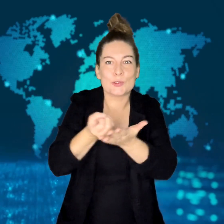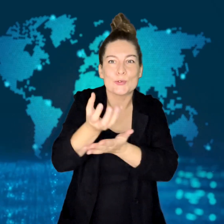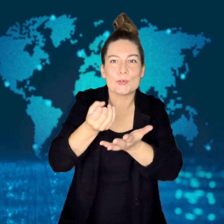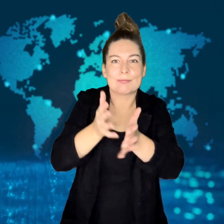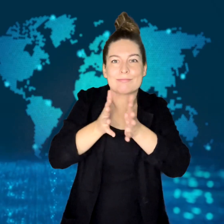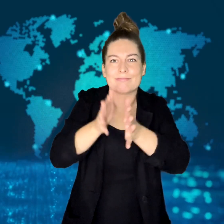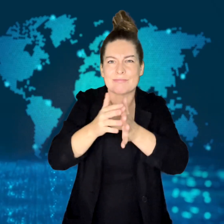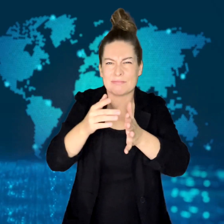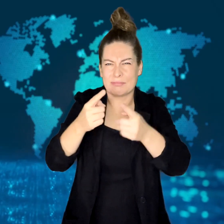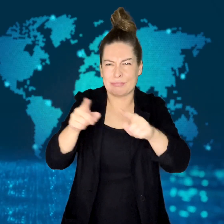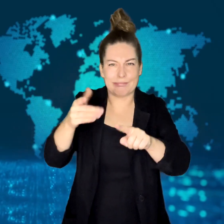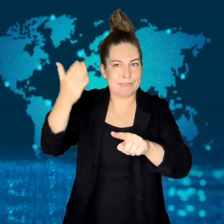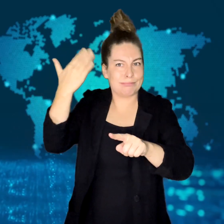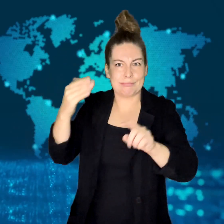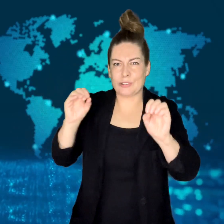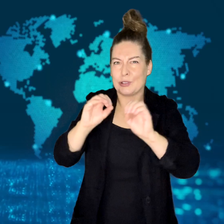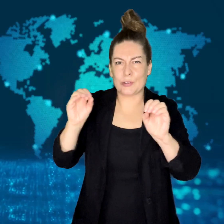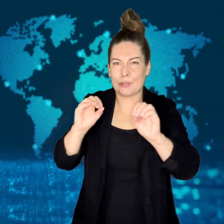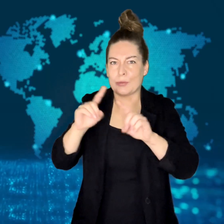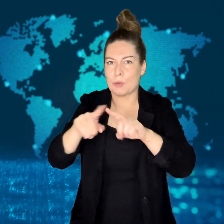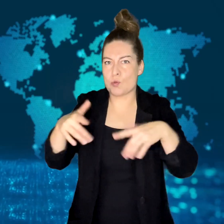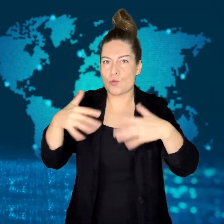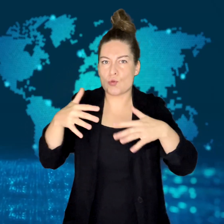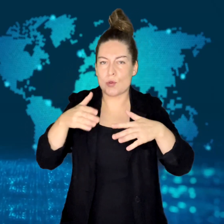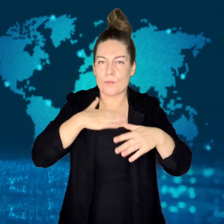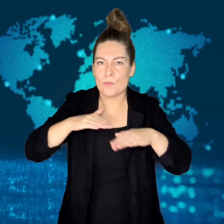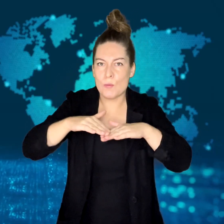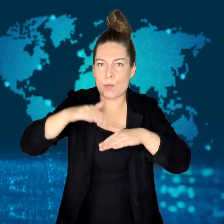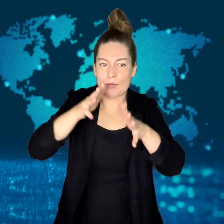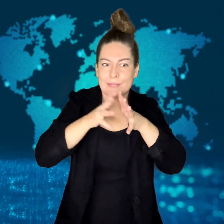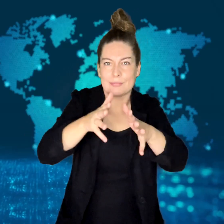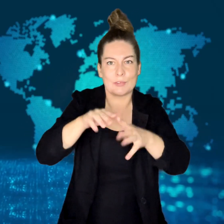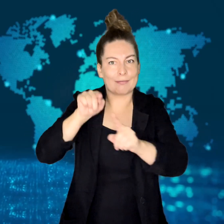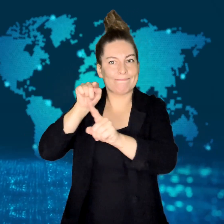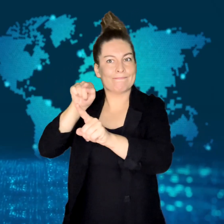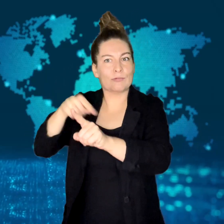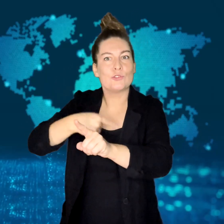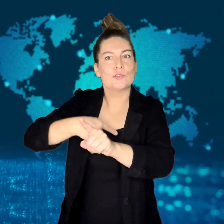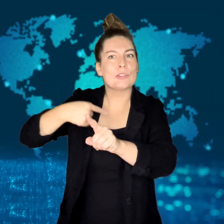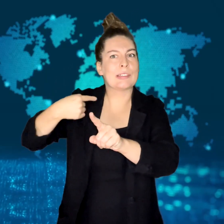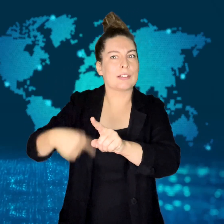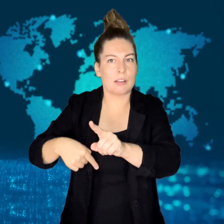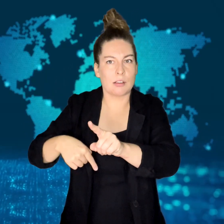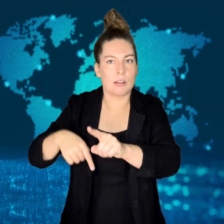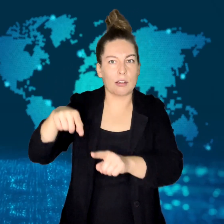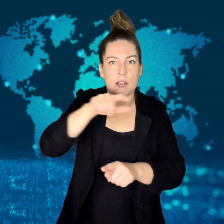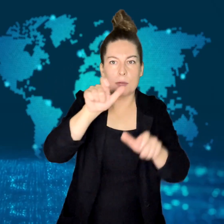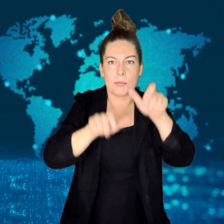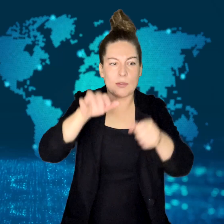There have been cut-price trips for hundreds of Taiwan’s politicians,